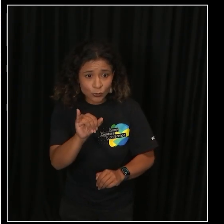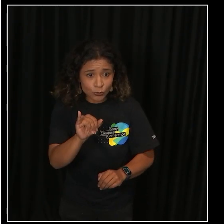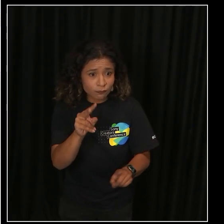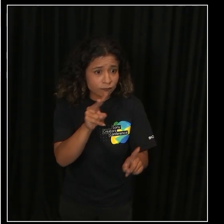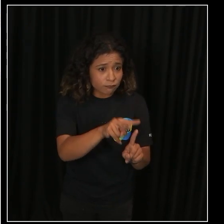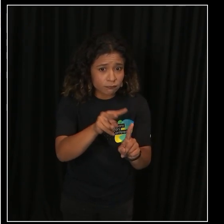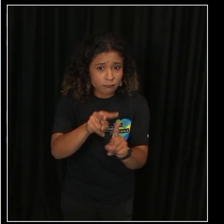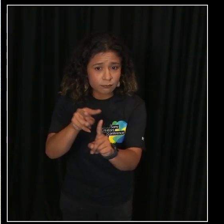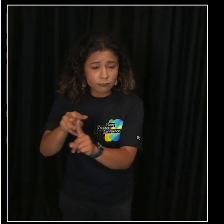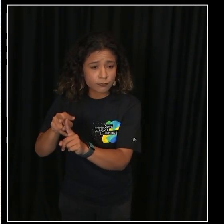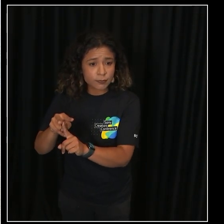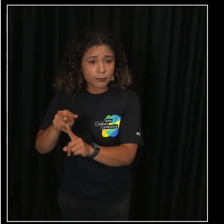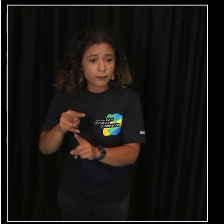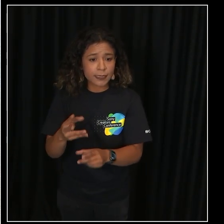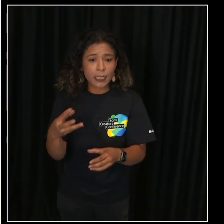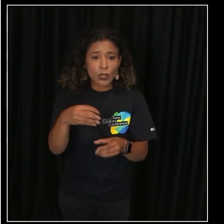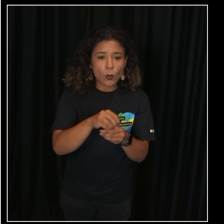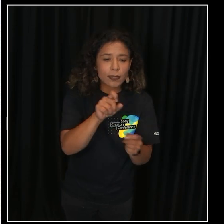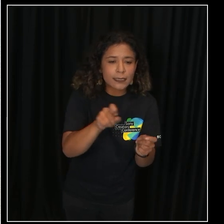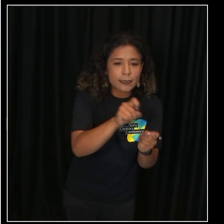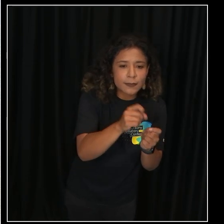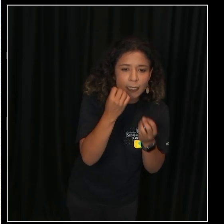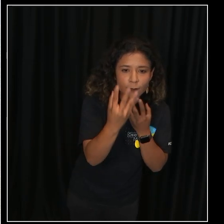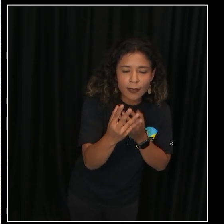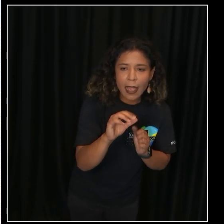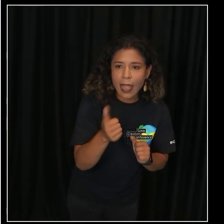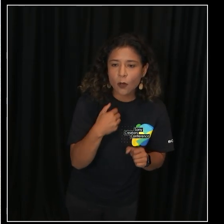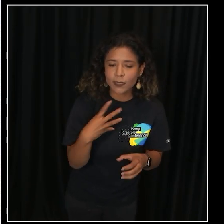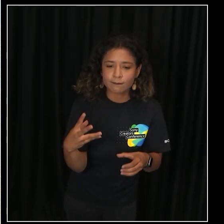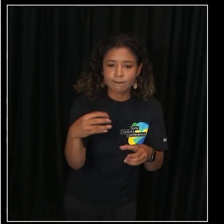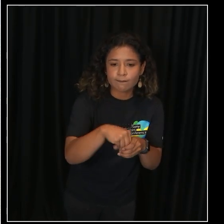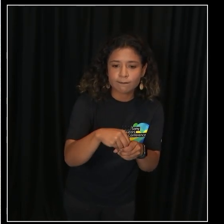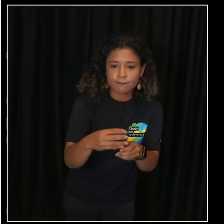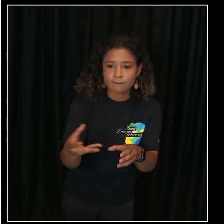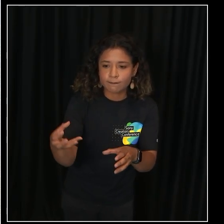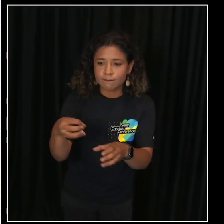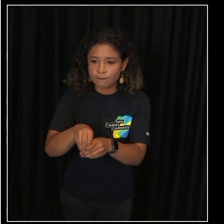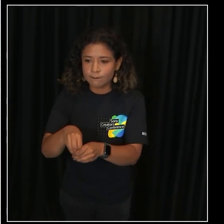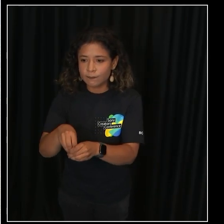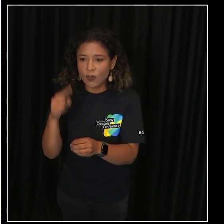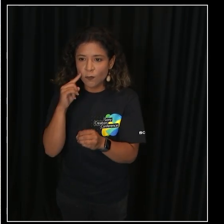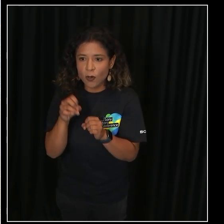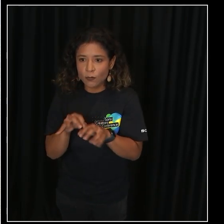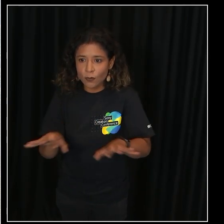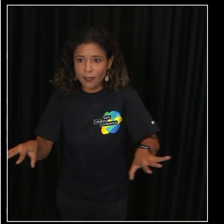including specific information about how they are implemented in a number of released and future Sony titles.